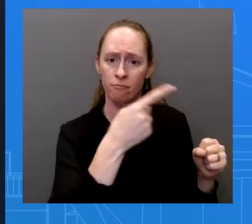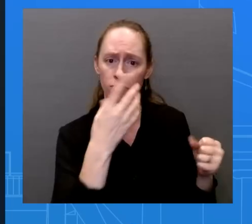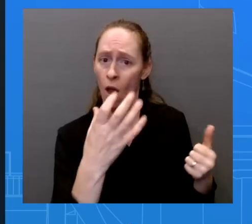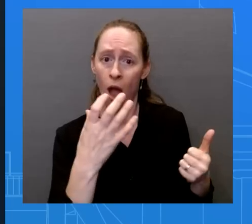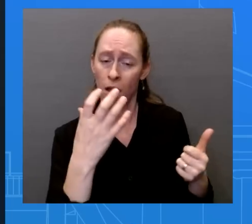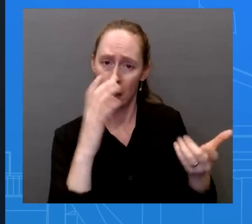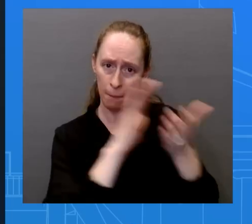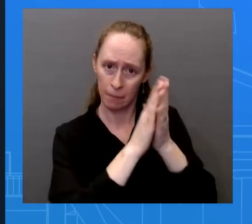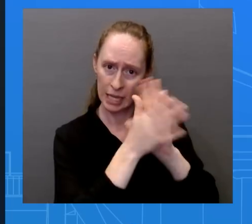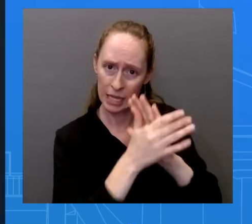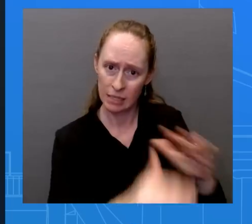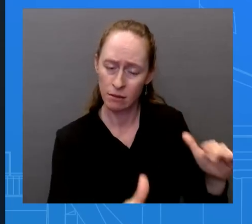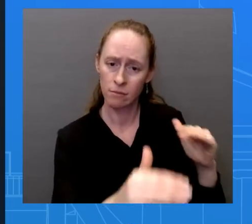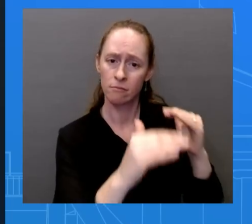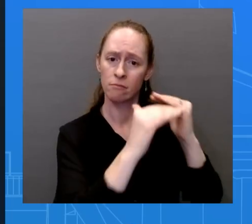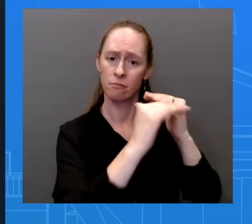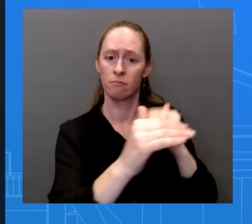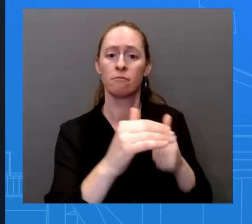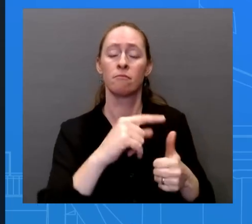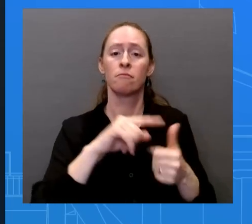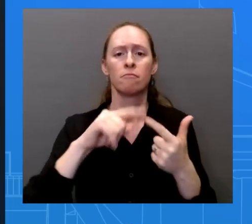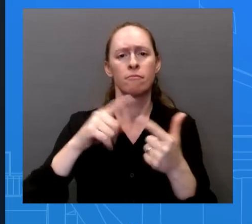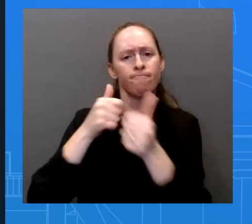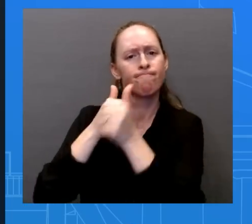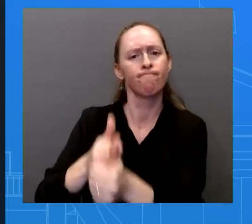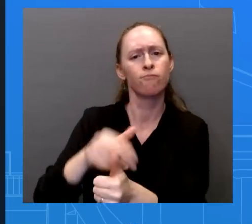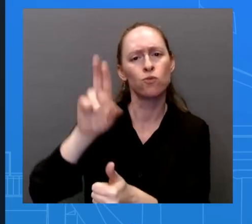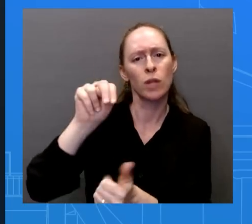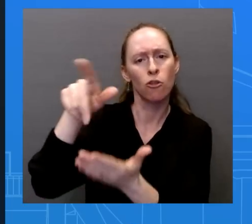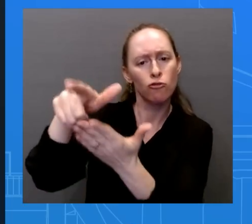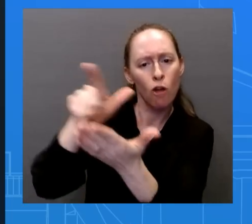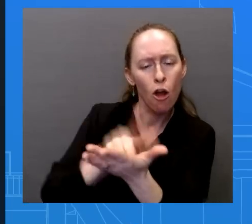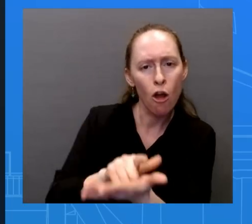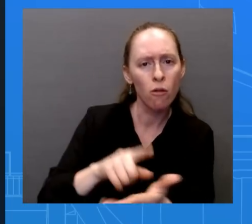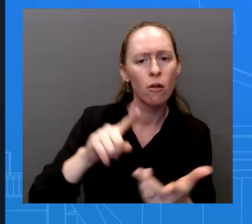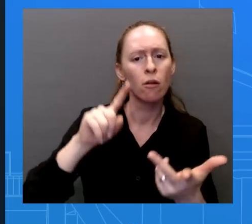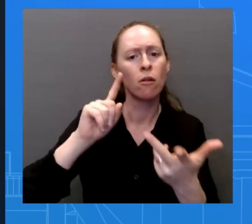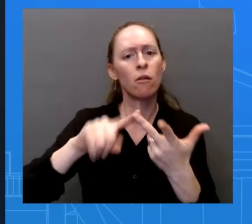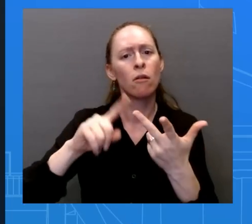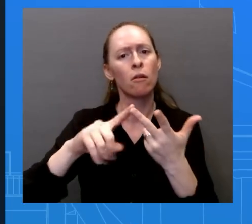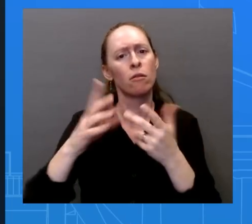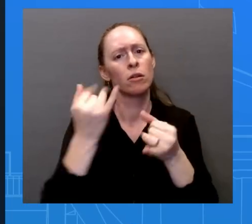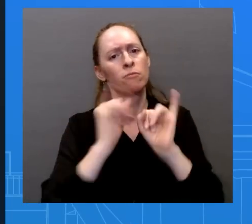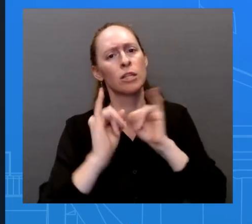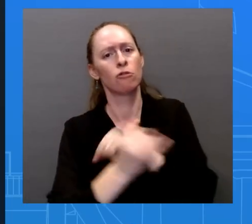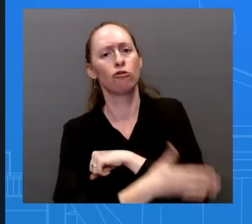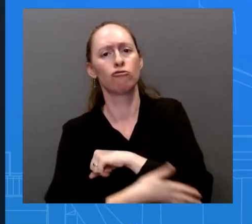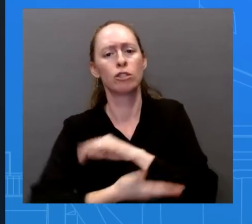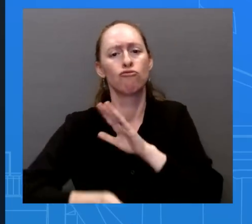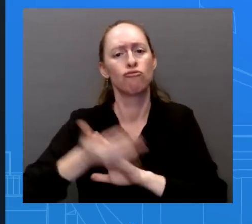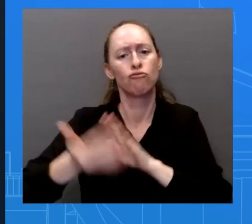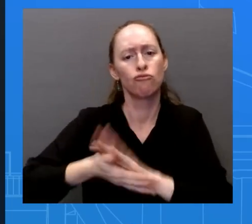of territorial integrity and sovereignty"; and "safeguarding Ukraine's ability to defend itself in the future;